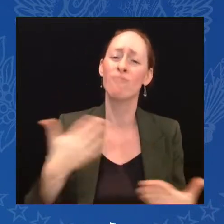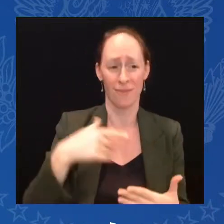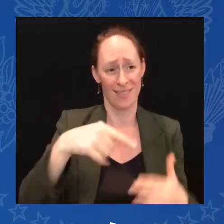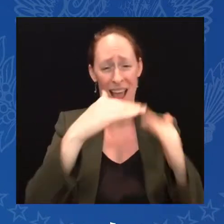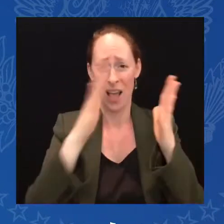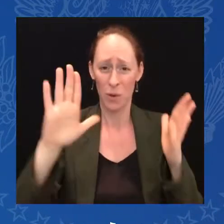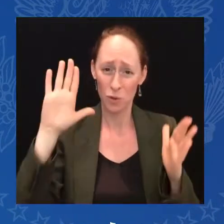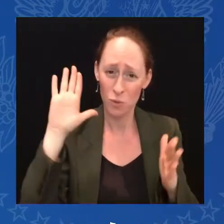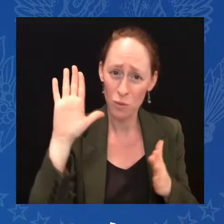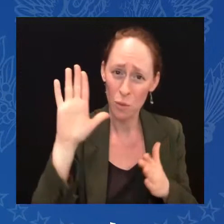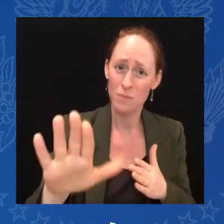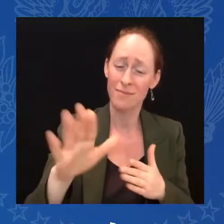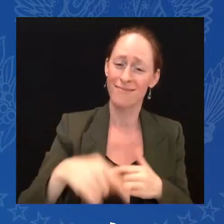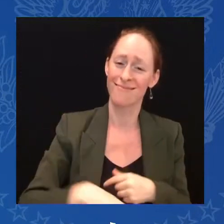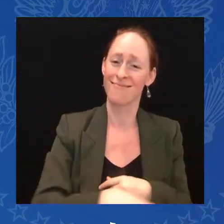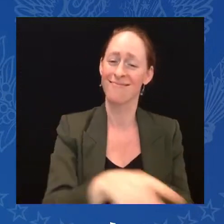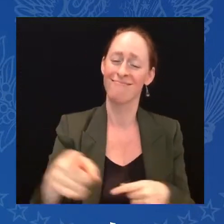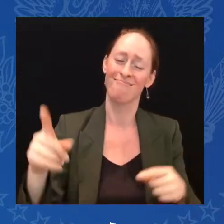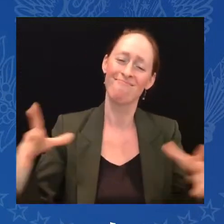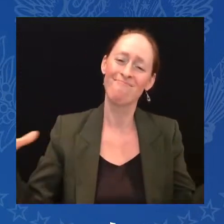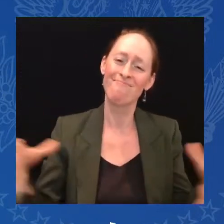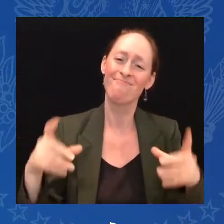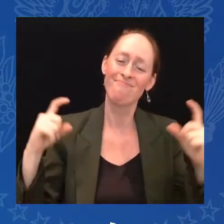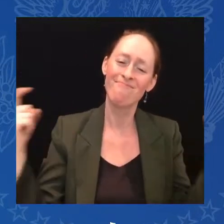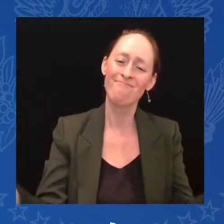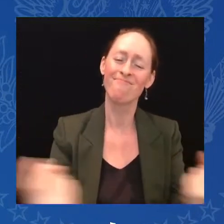My favorite picture -- I was -- I -- I'll end with this. My favorite picture that I --